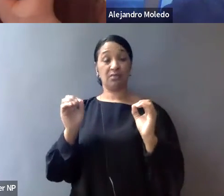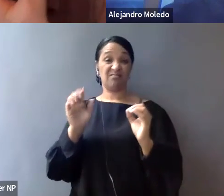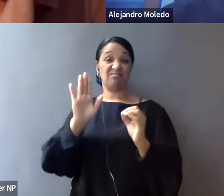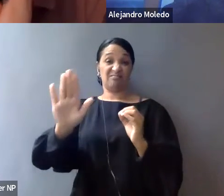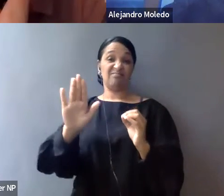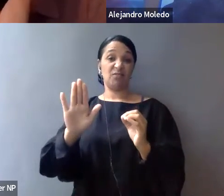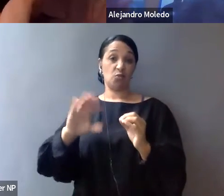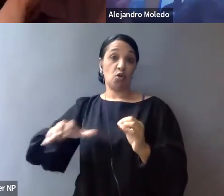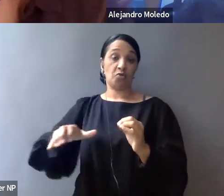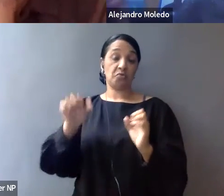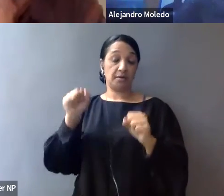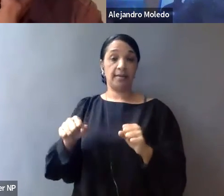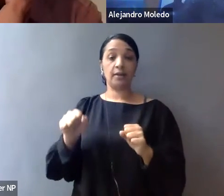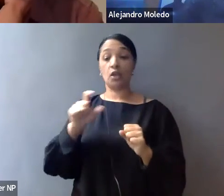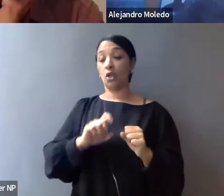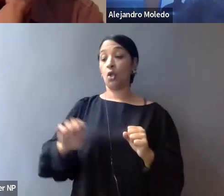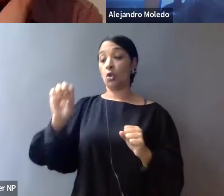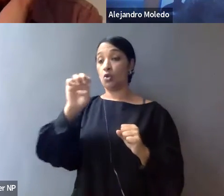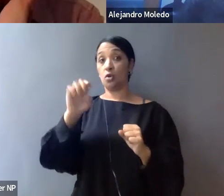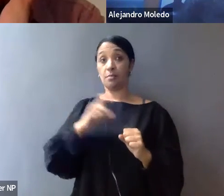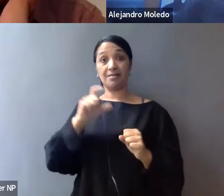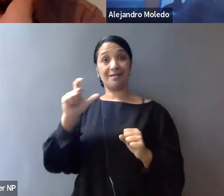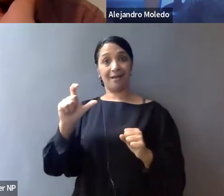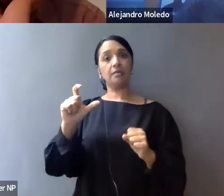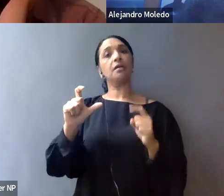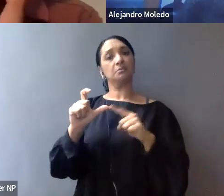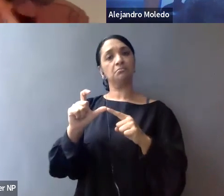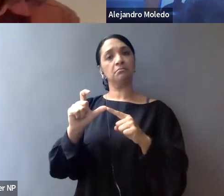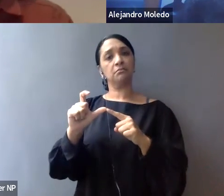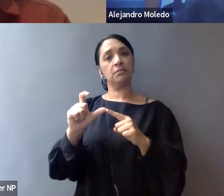then a European Disability Card holder